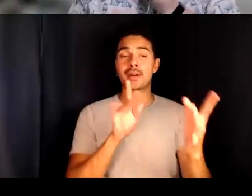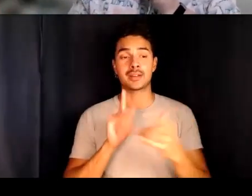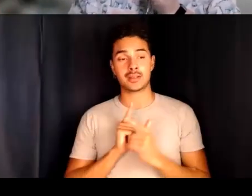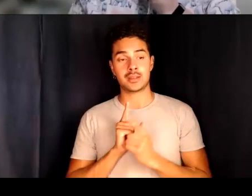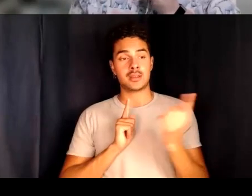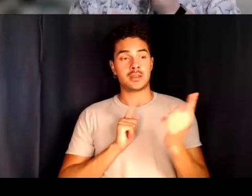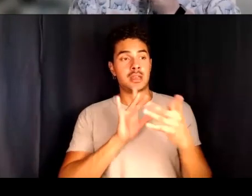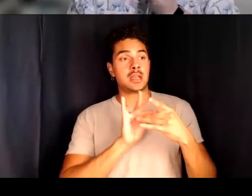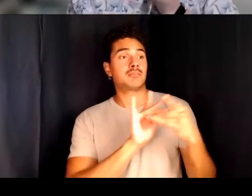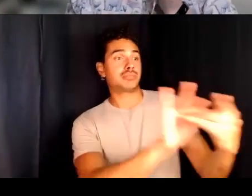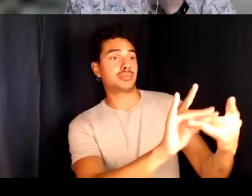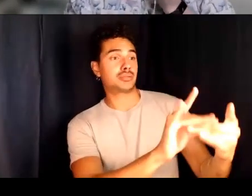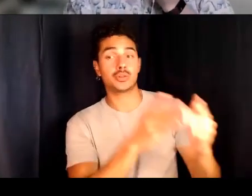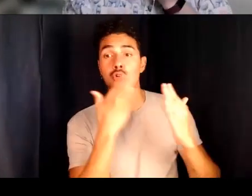And those ways vary for everybody.